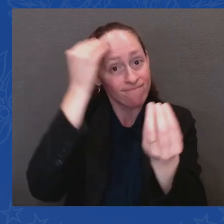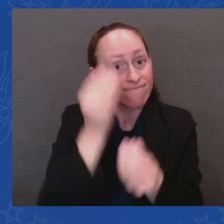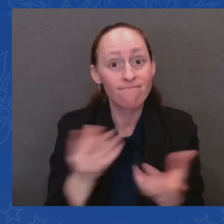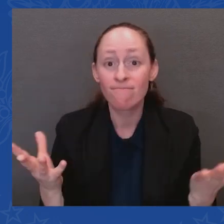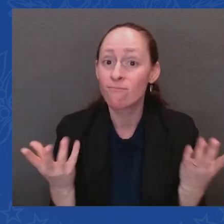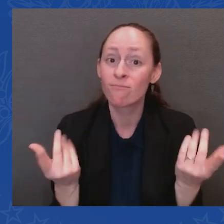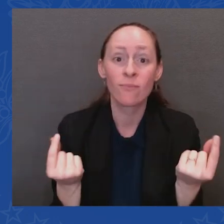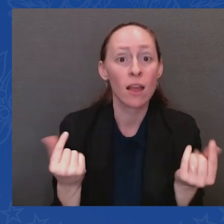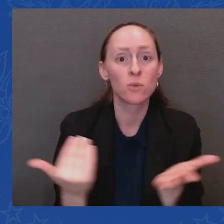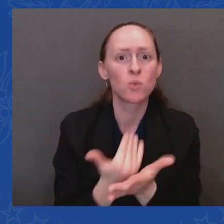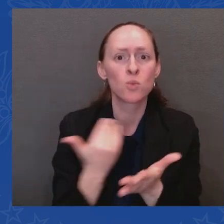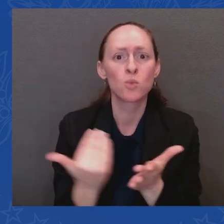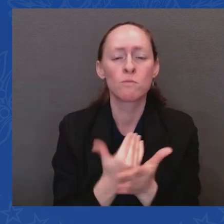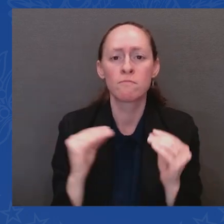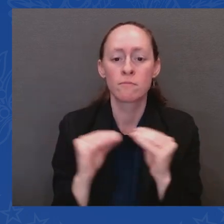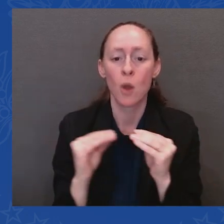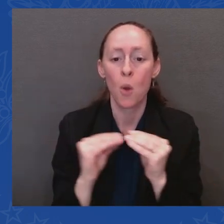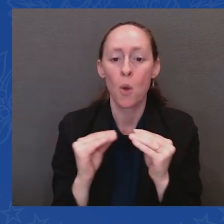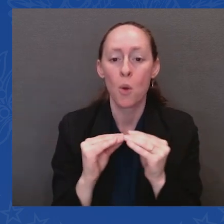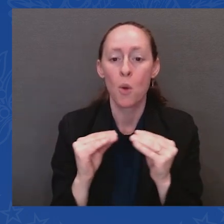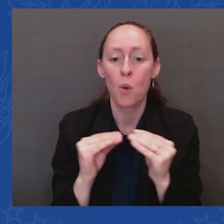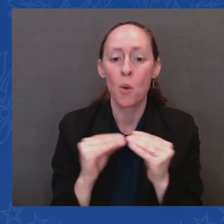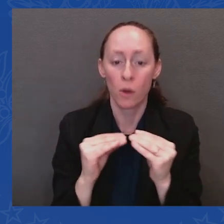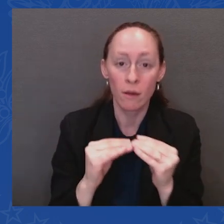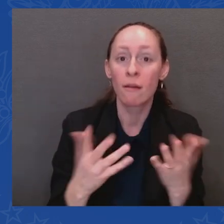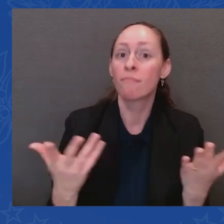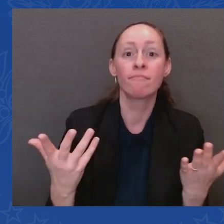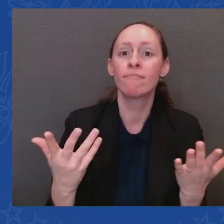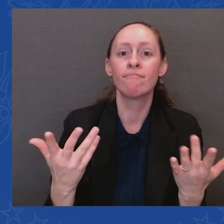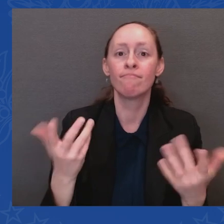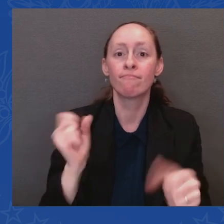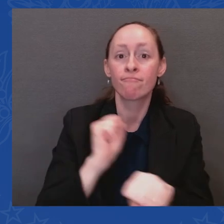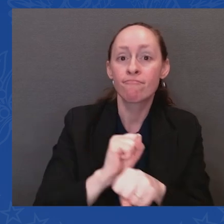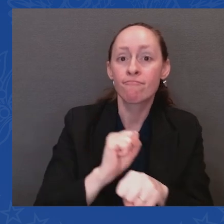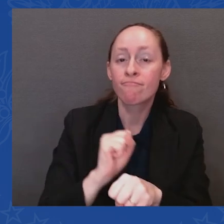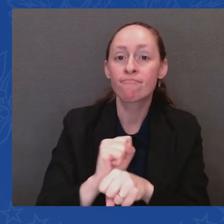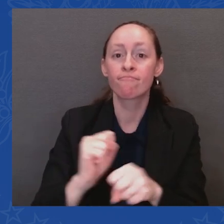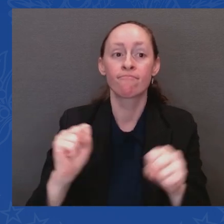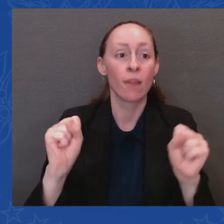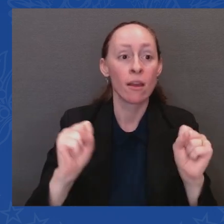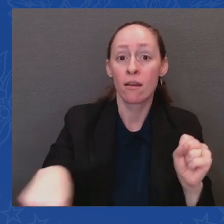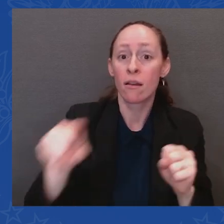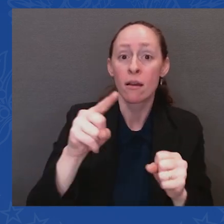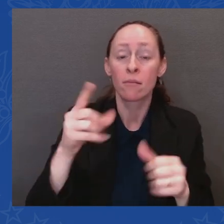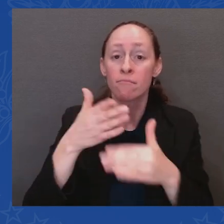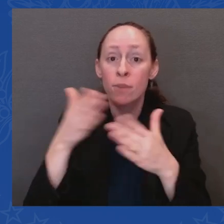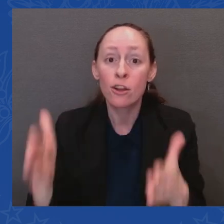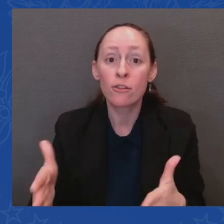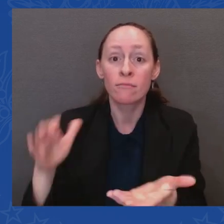in our nation's history to strengthen economic opportunity for military and veteran spouses, caregivers, and survivors.